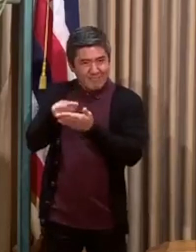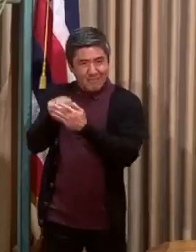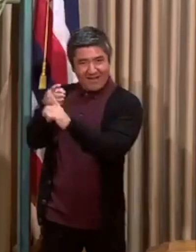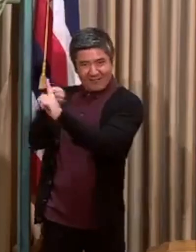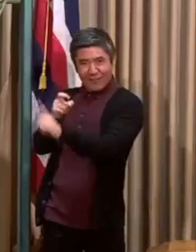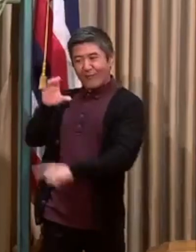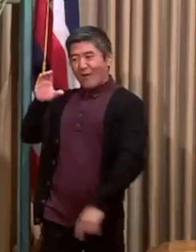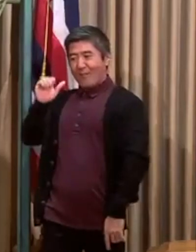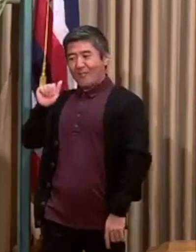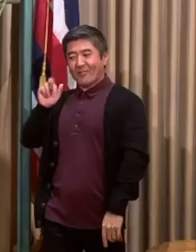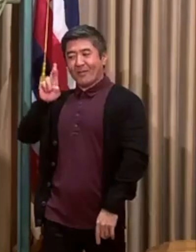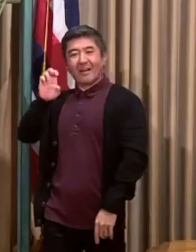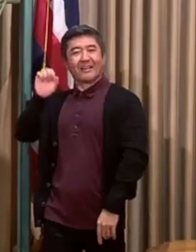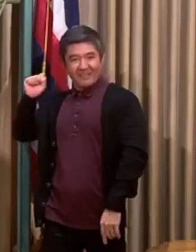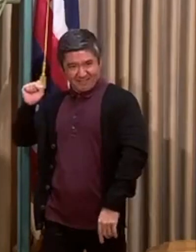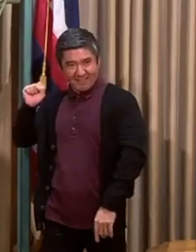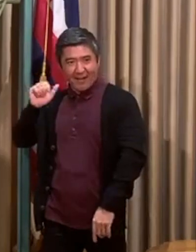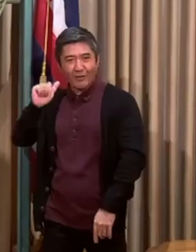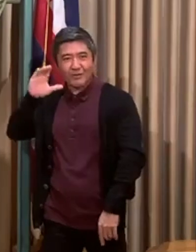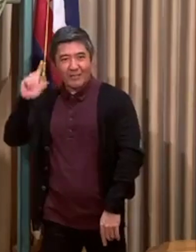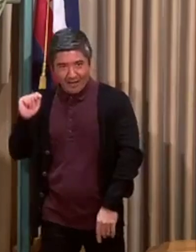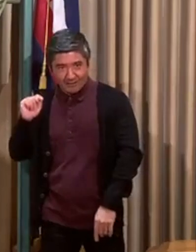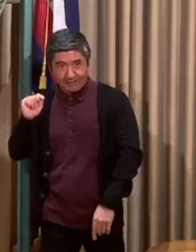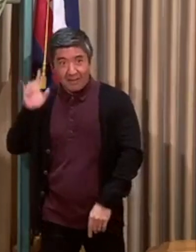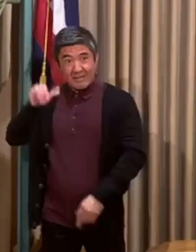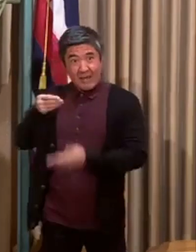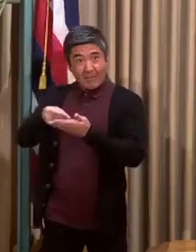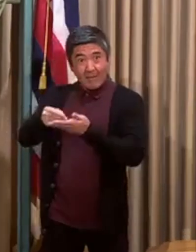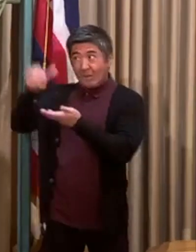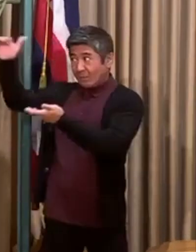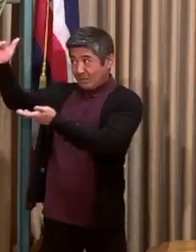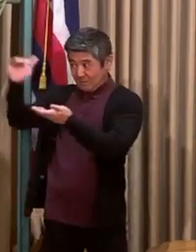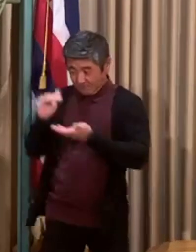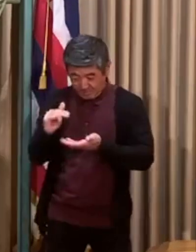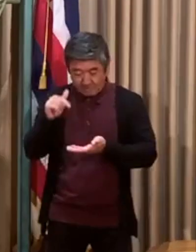that is designated specifically to help us prepare